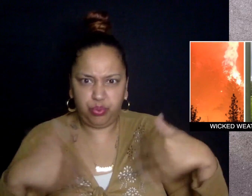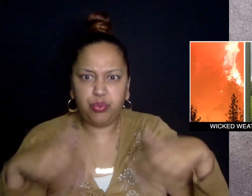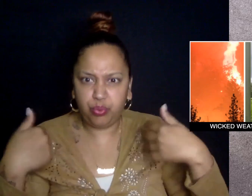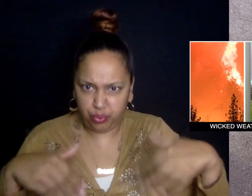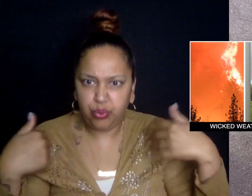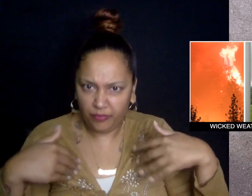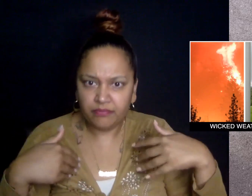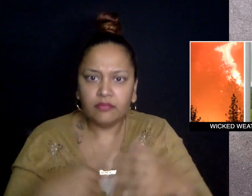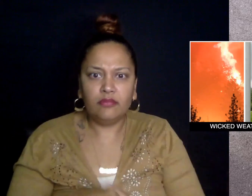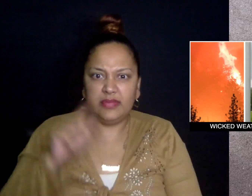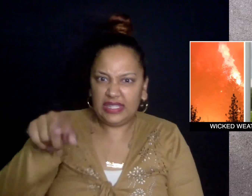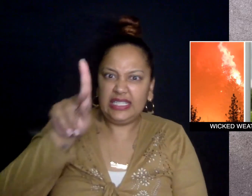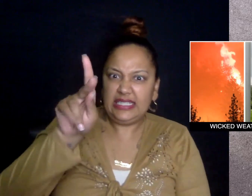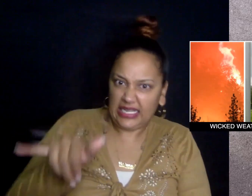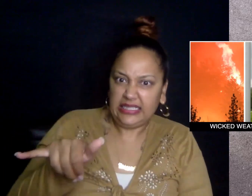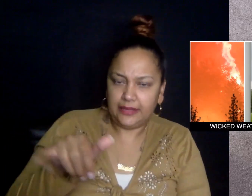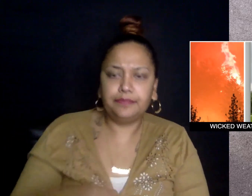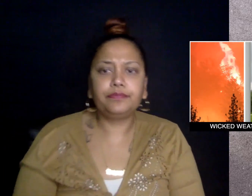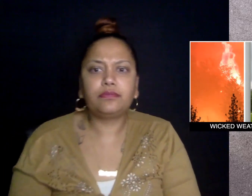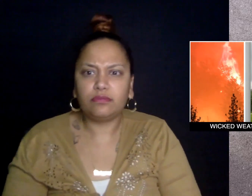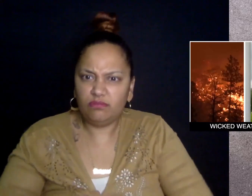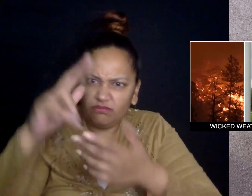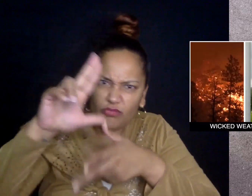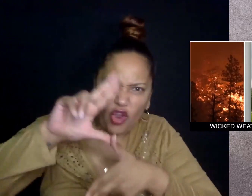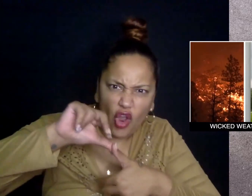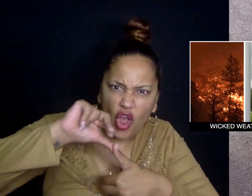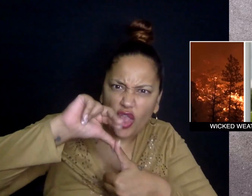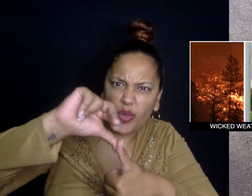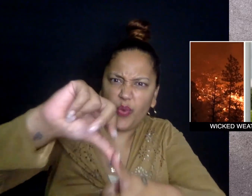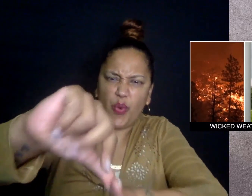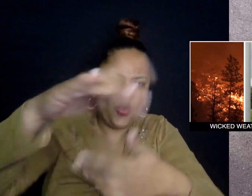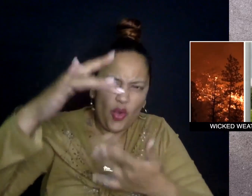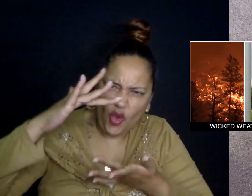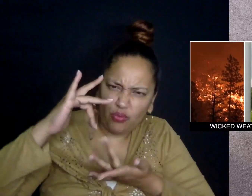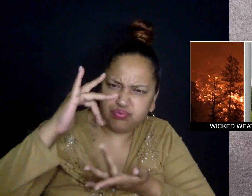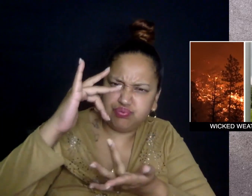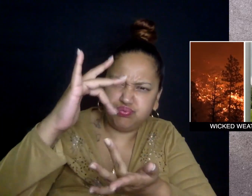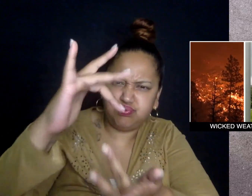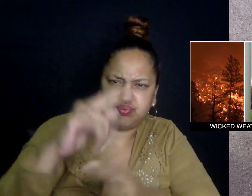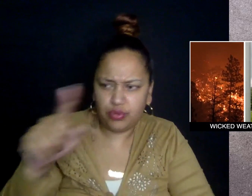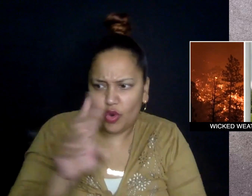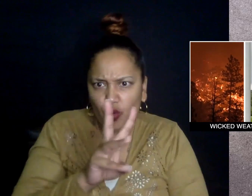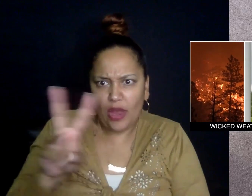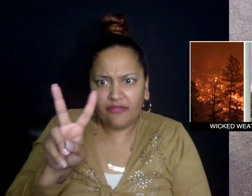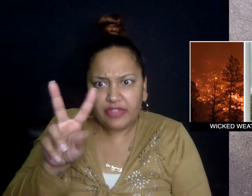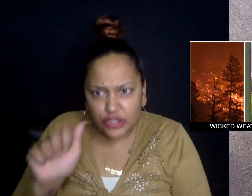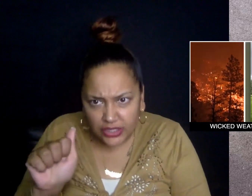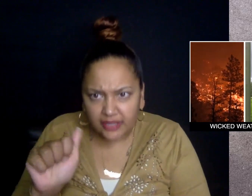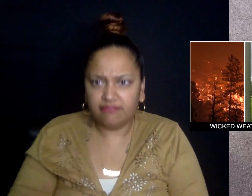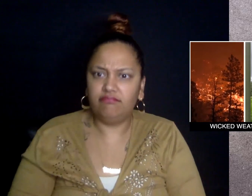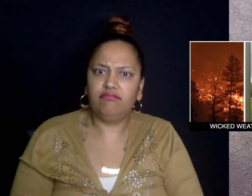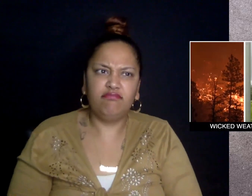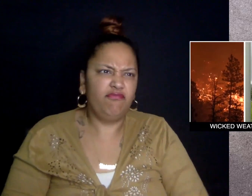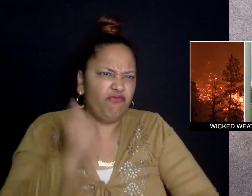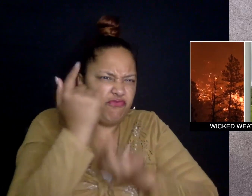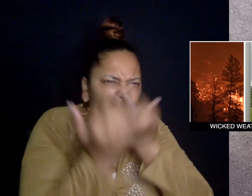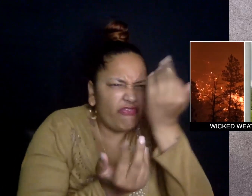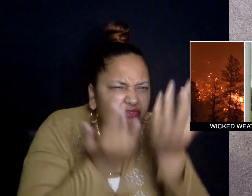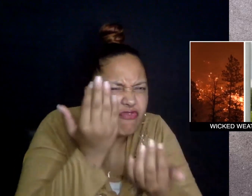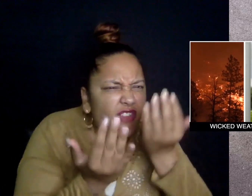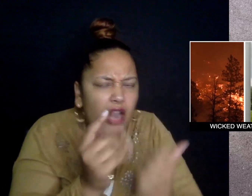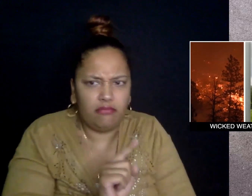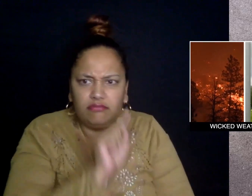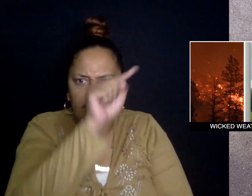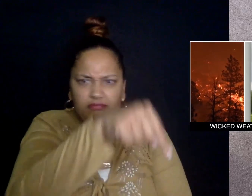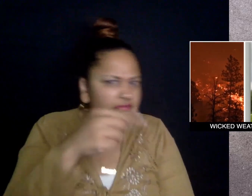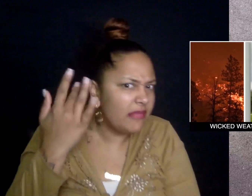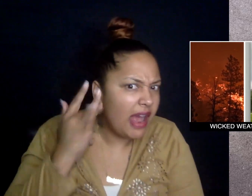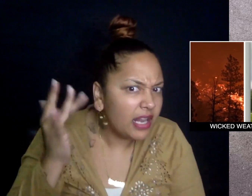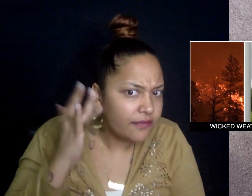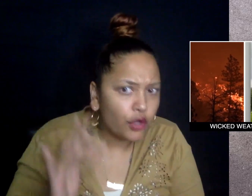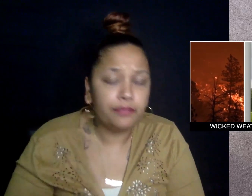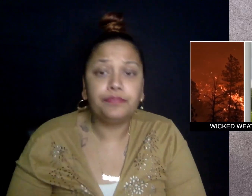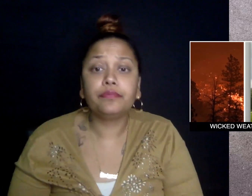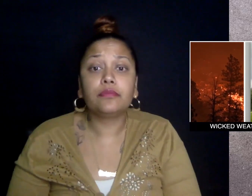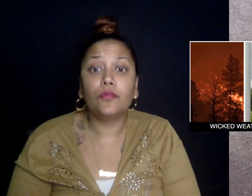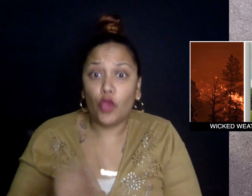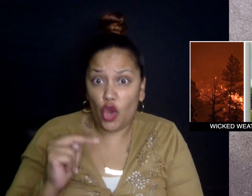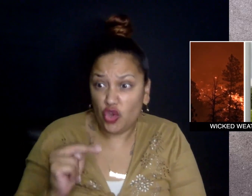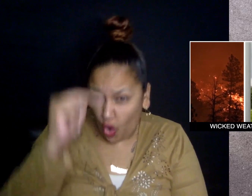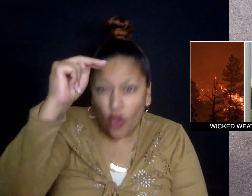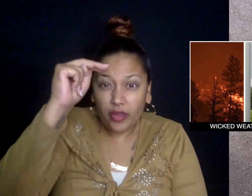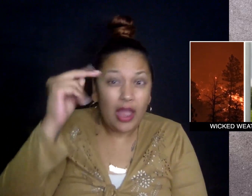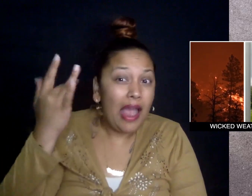now all at the same time flooding and extreme heat in Kentucky tornadoes